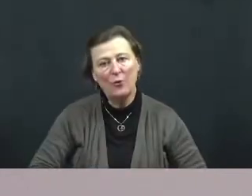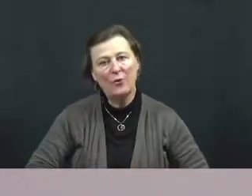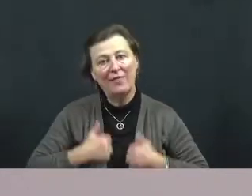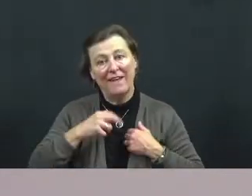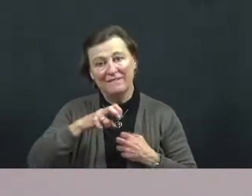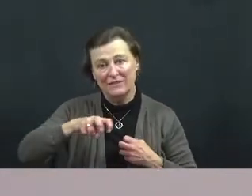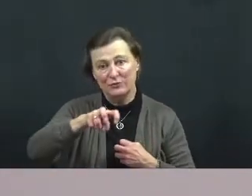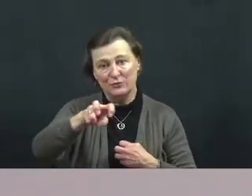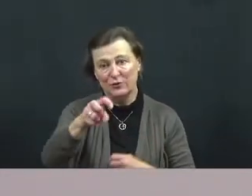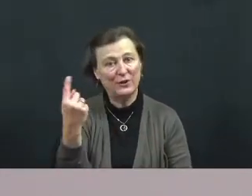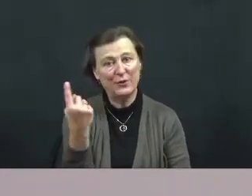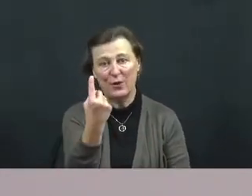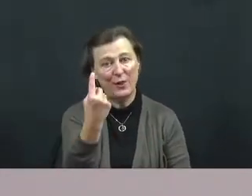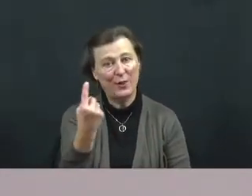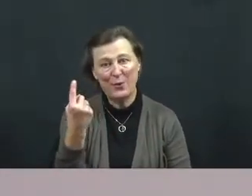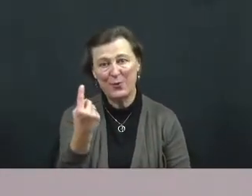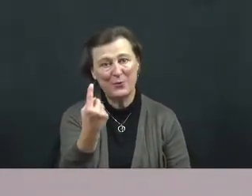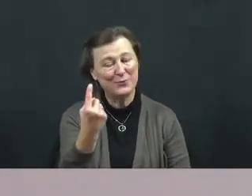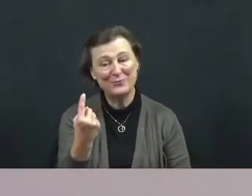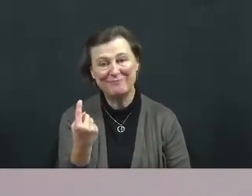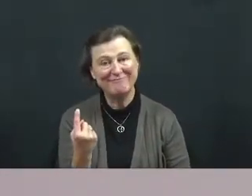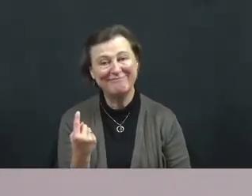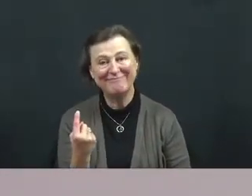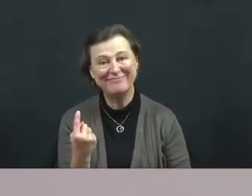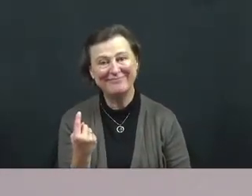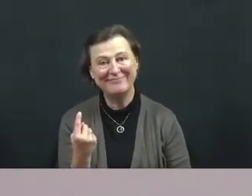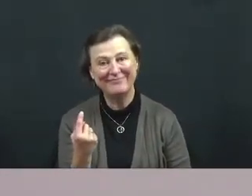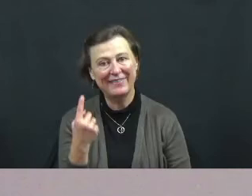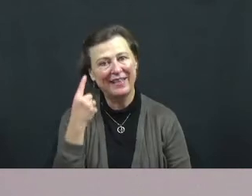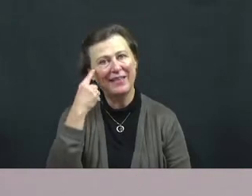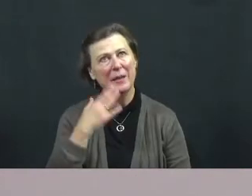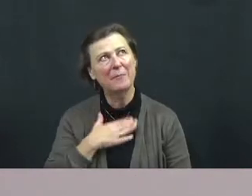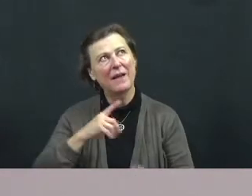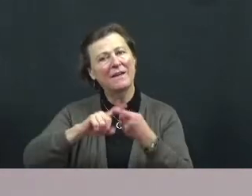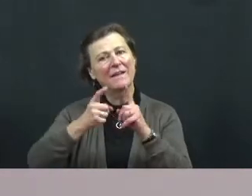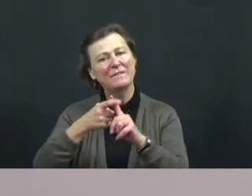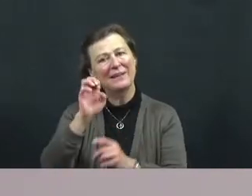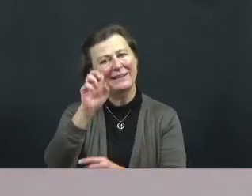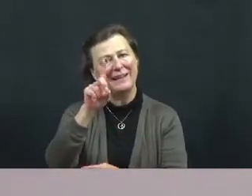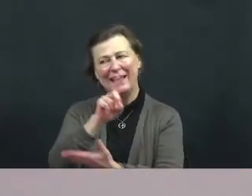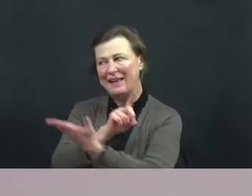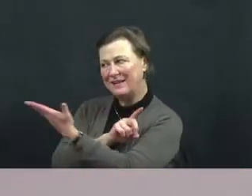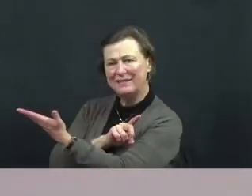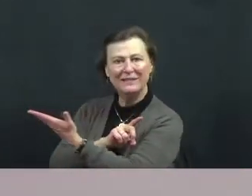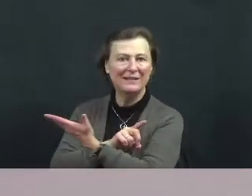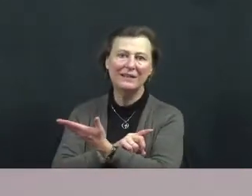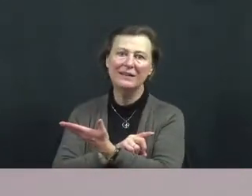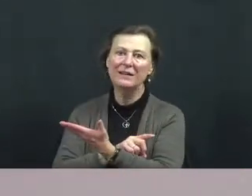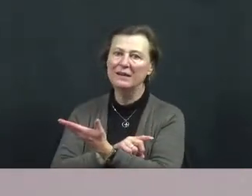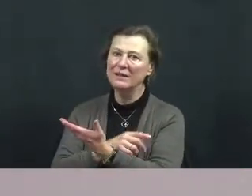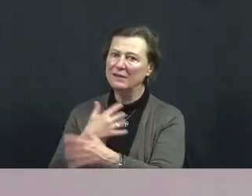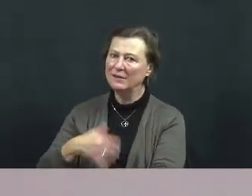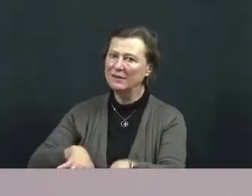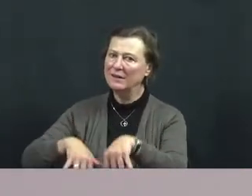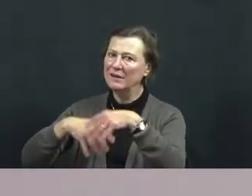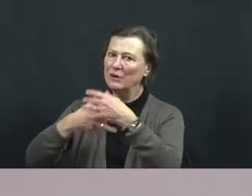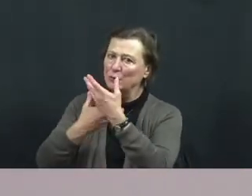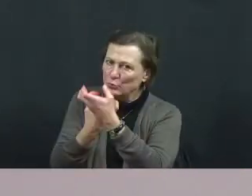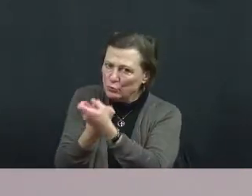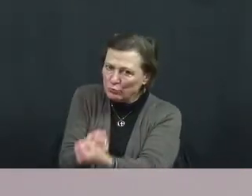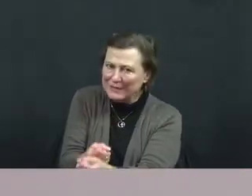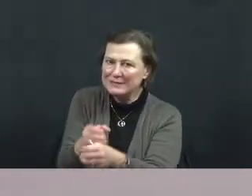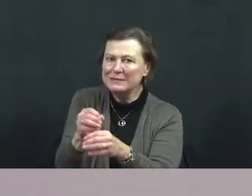I think of how my friend Ed trusted in the goodness of human nature.